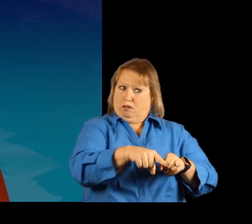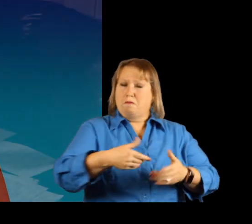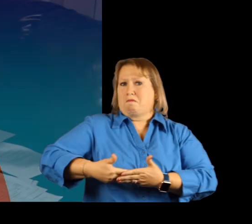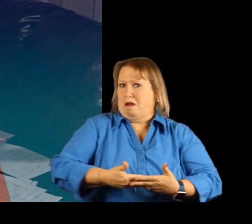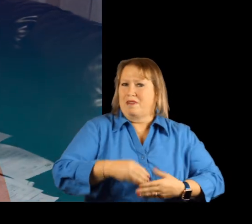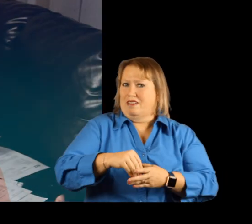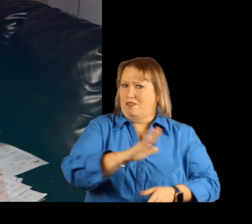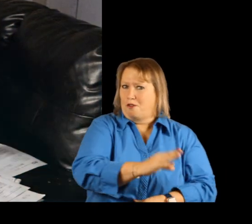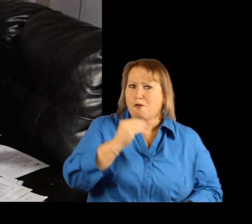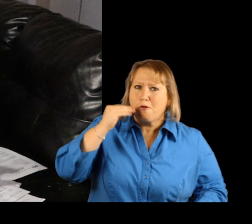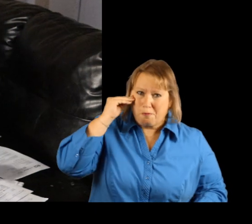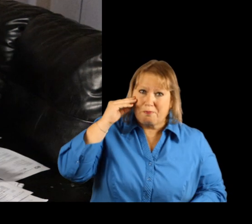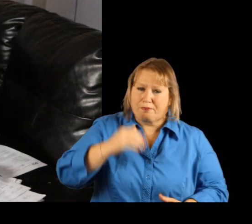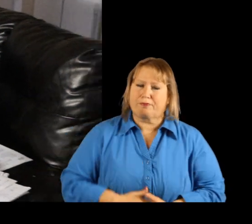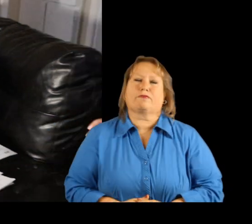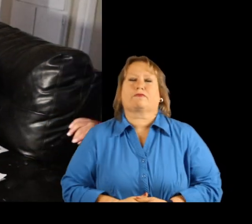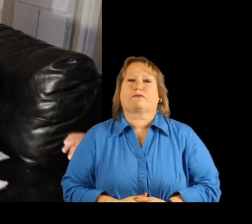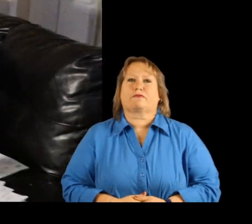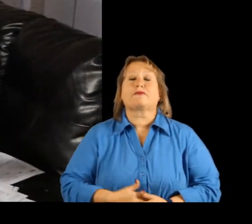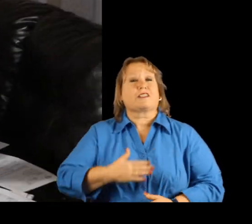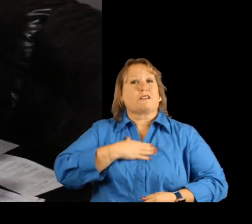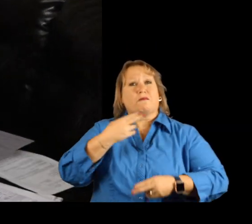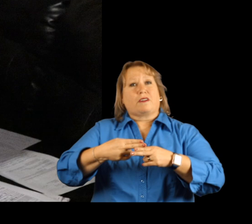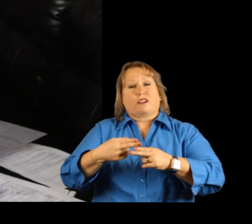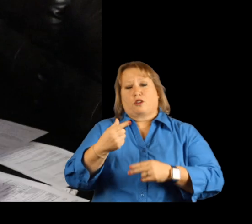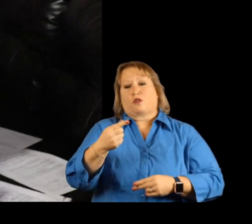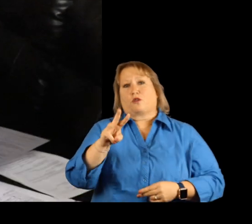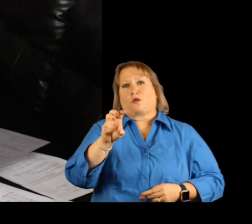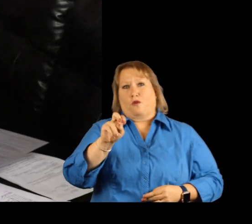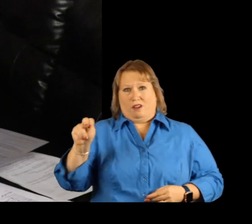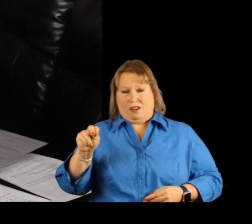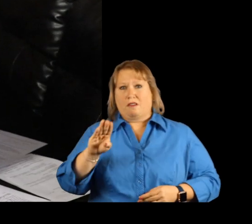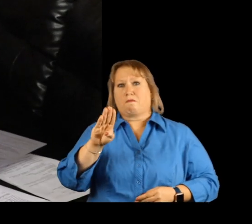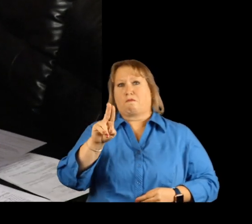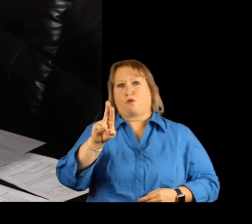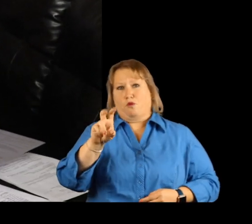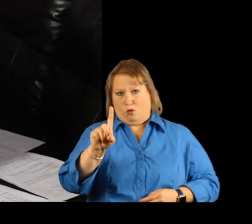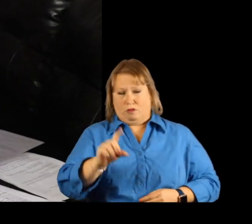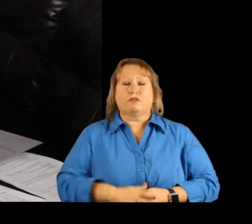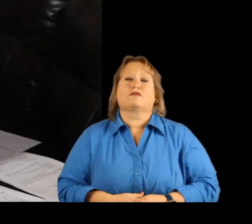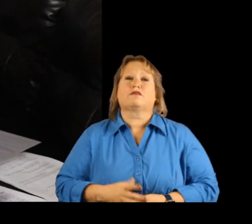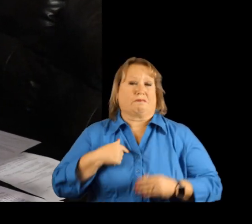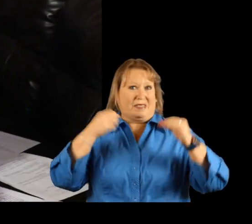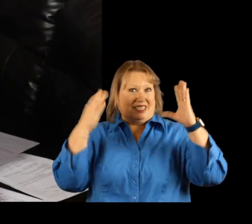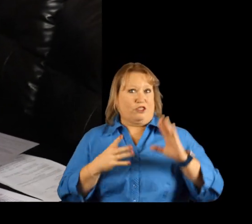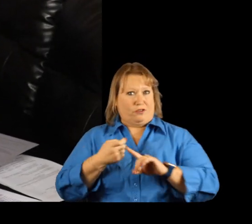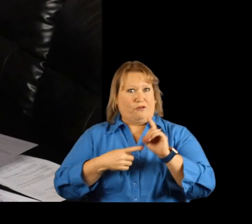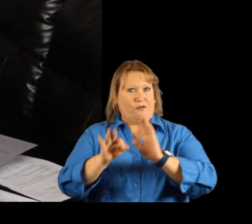So, my name is Gwenn Burud and I am a teacher with Fort Worth ISD who specializes in auditory impairment.